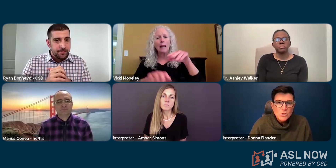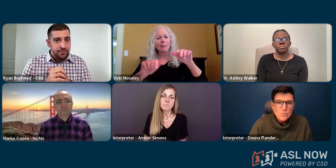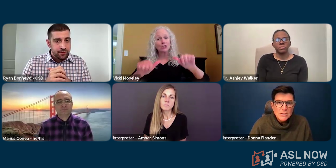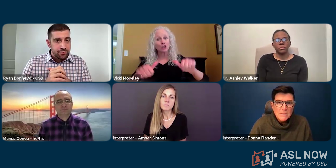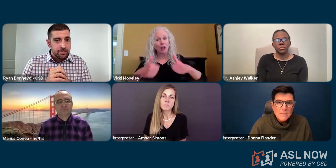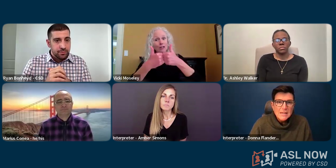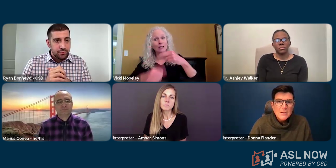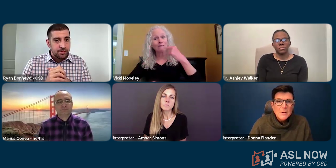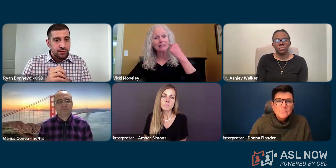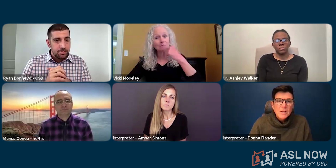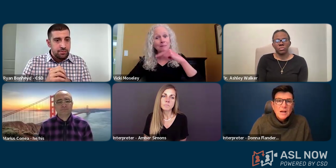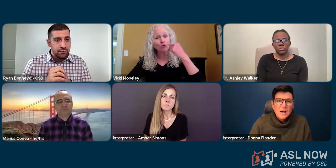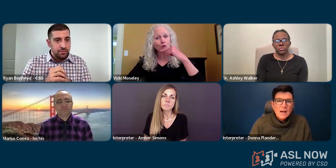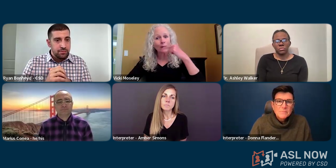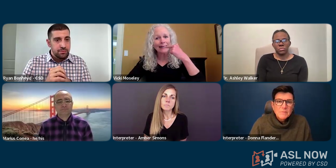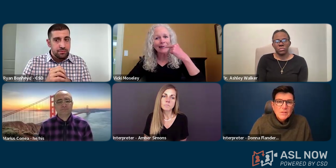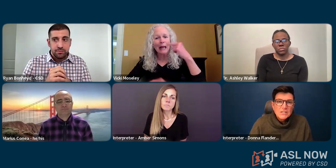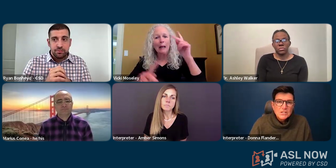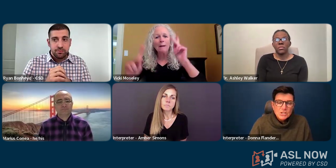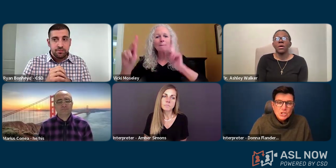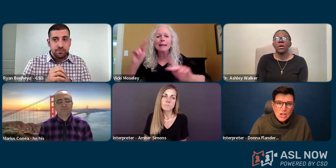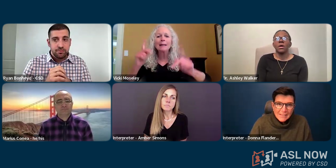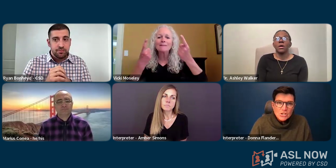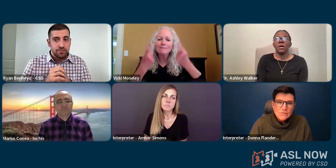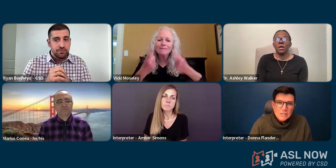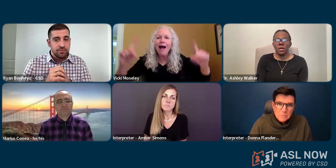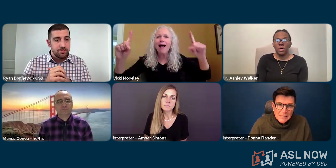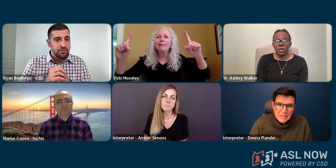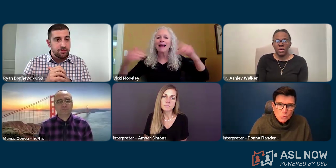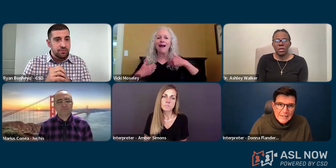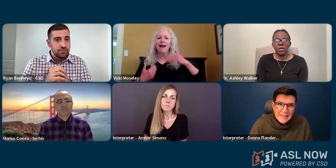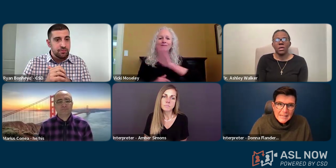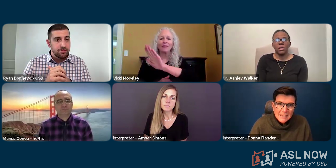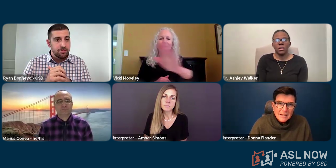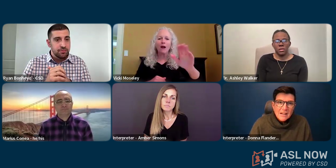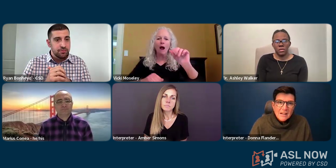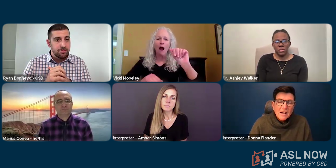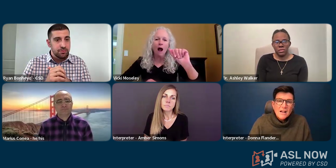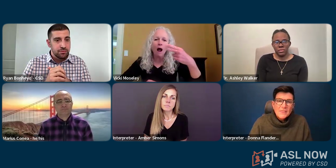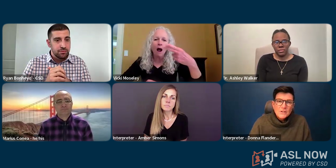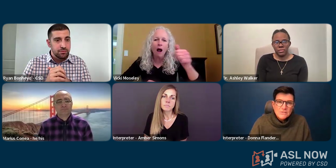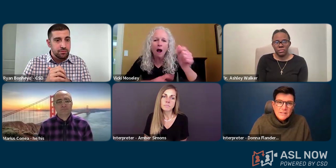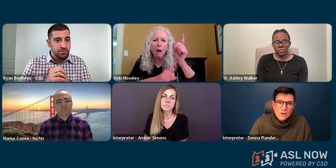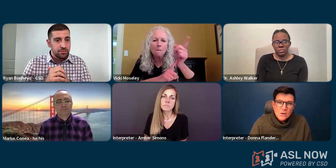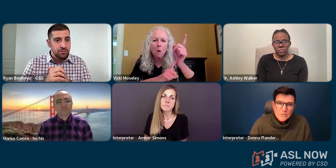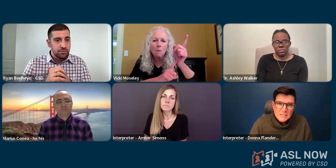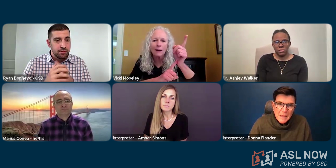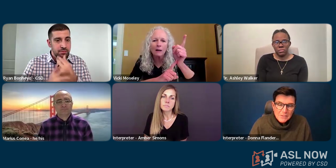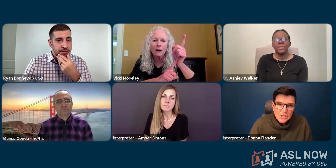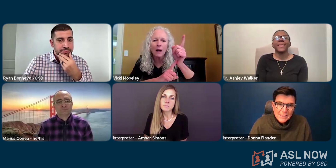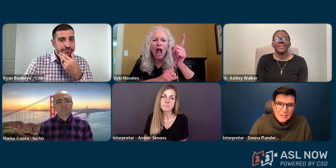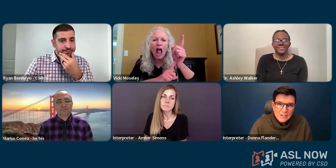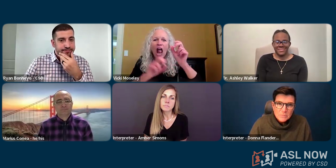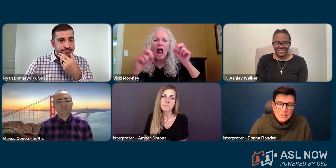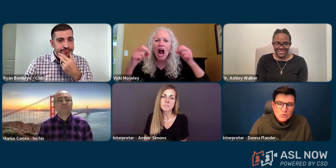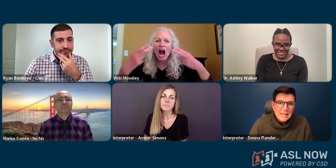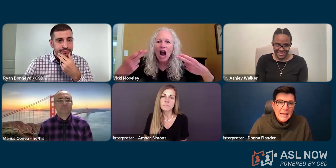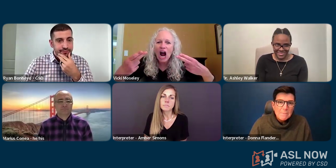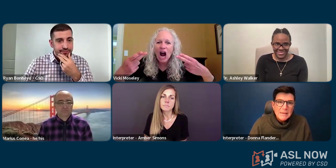on YouTube or something, the challenge of speech reading, there is a video called the The Challenge of Speechwriting.